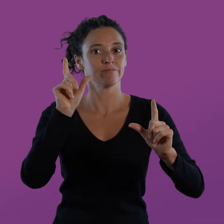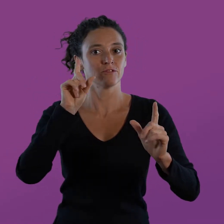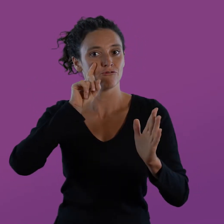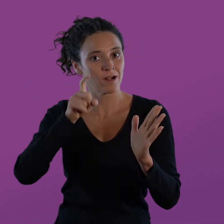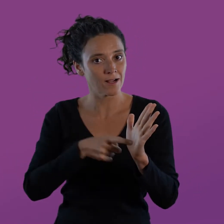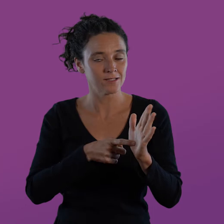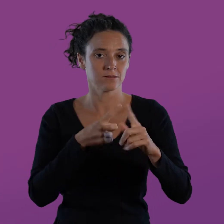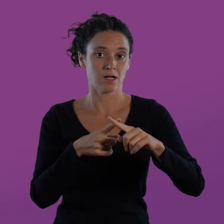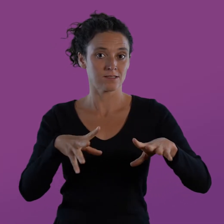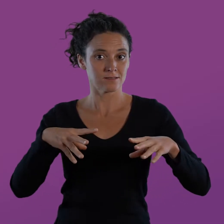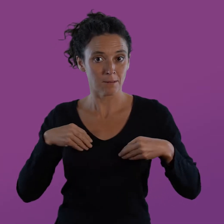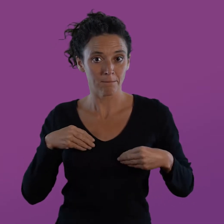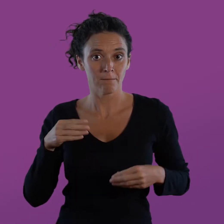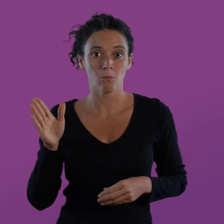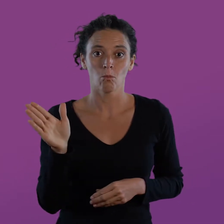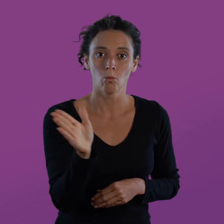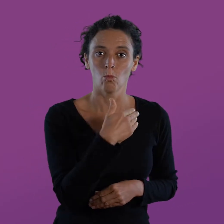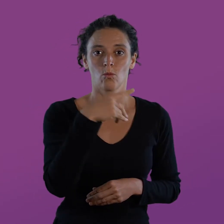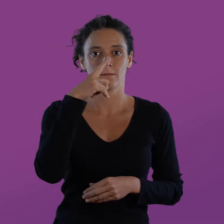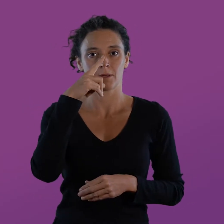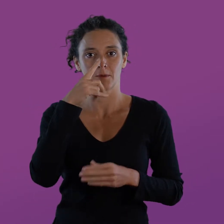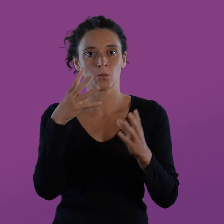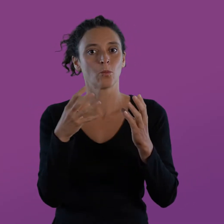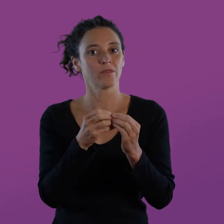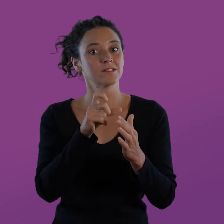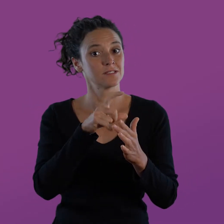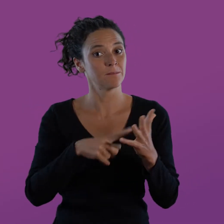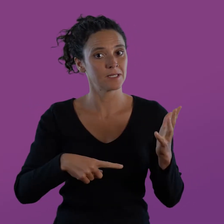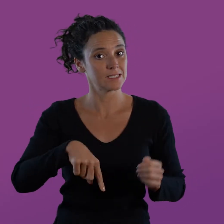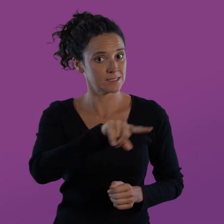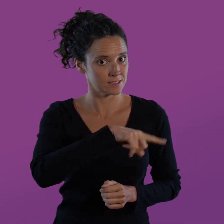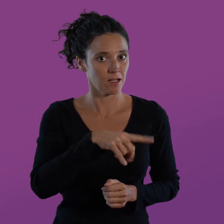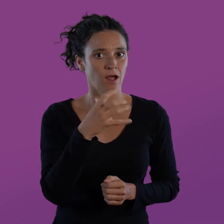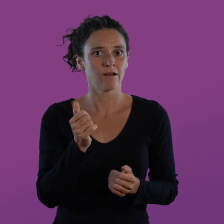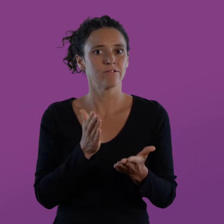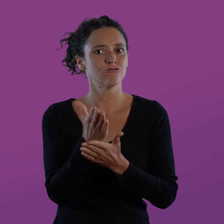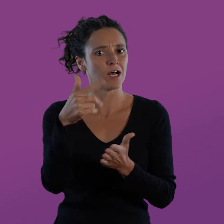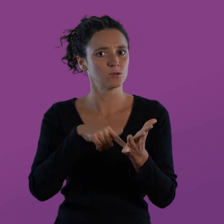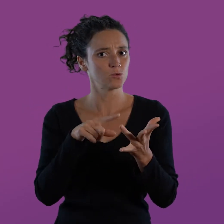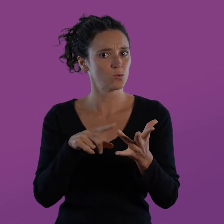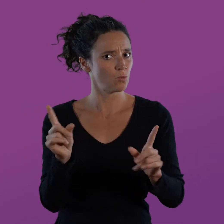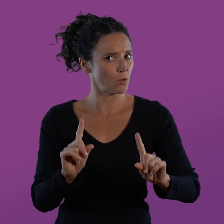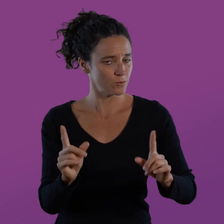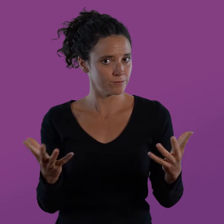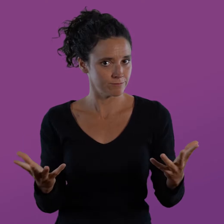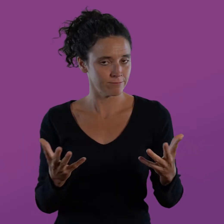will need to recognise and accept that all people with disability are entitled,